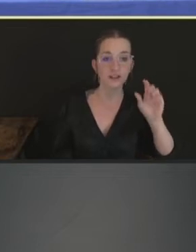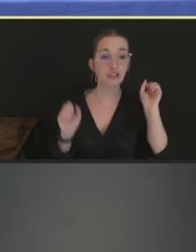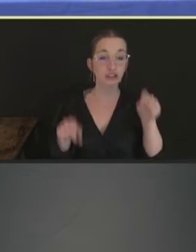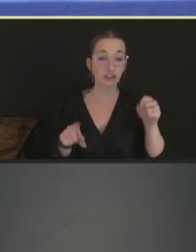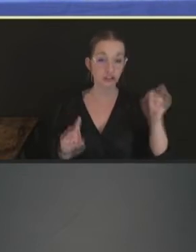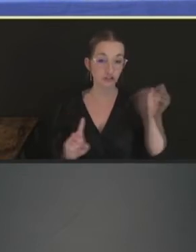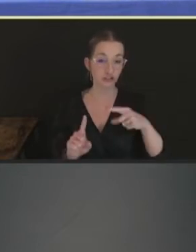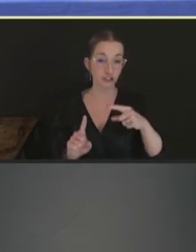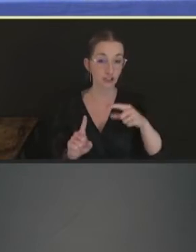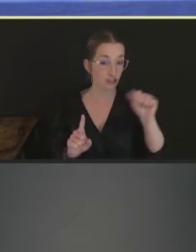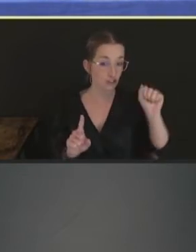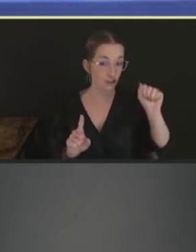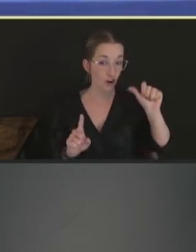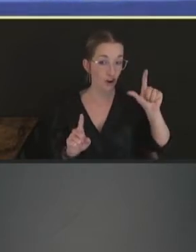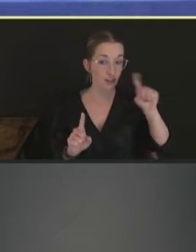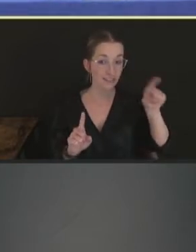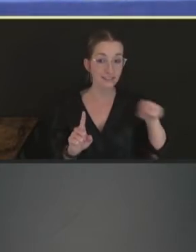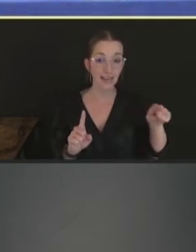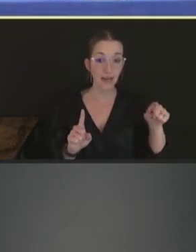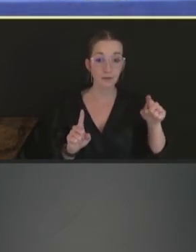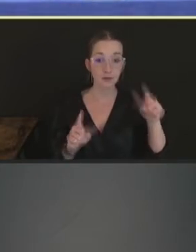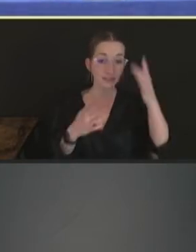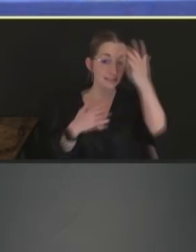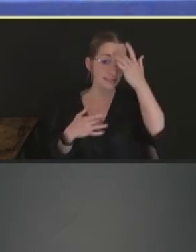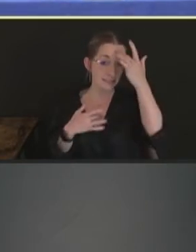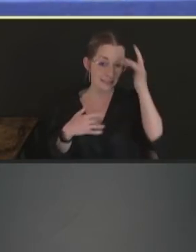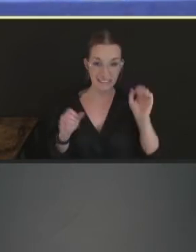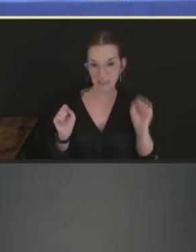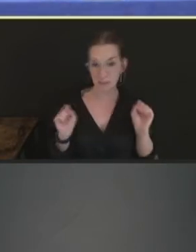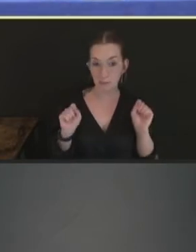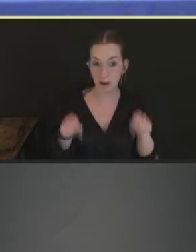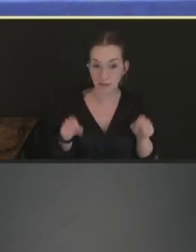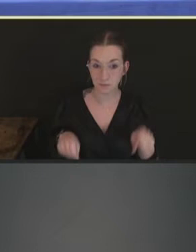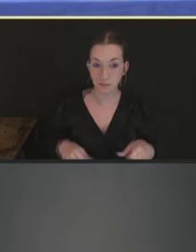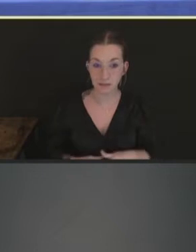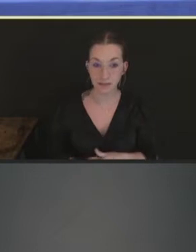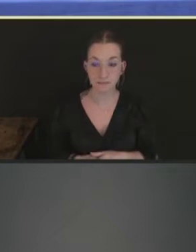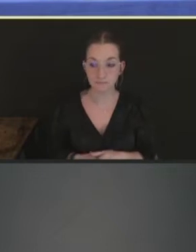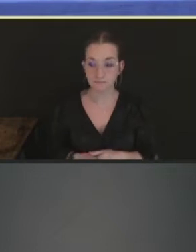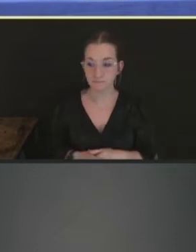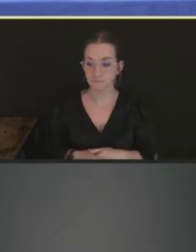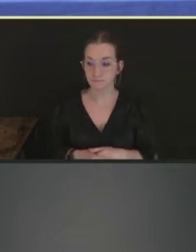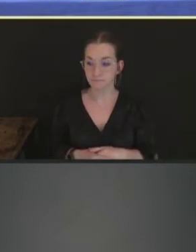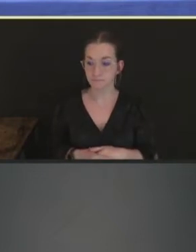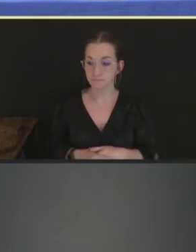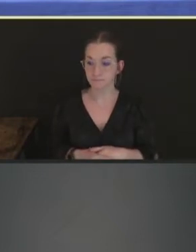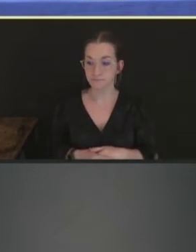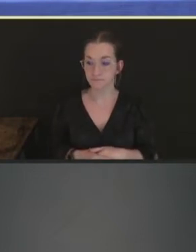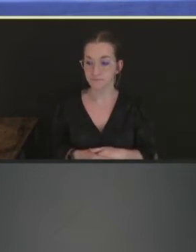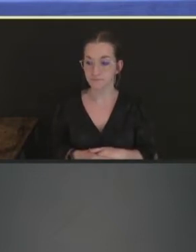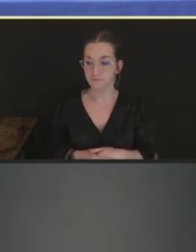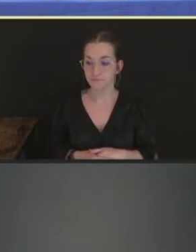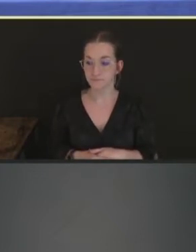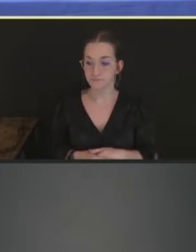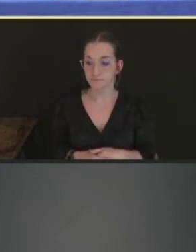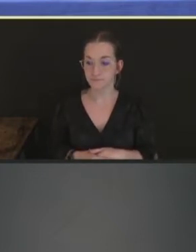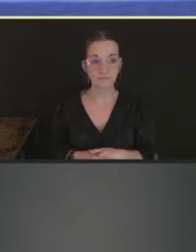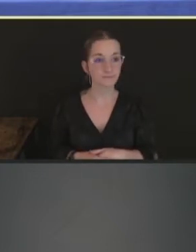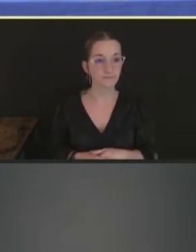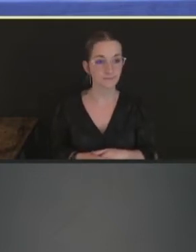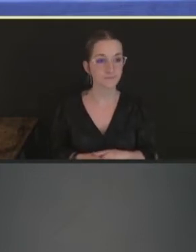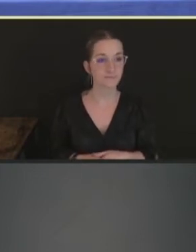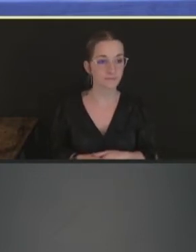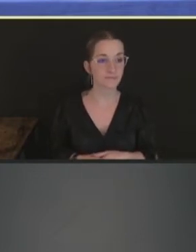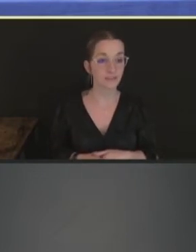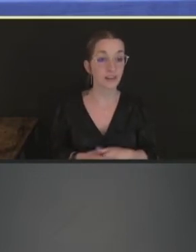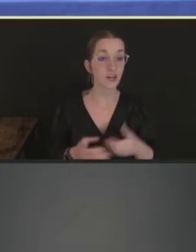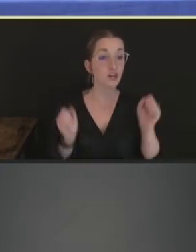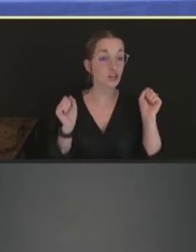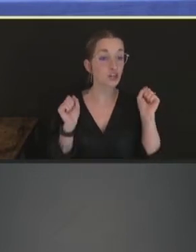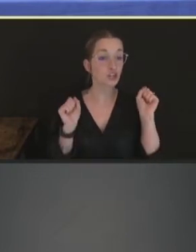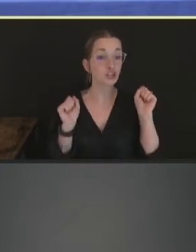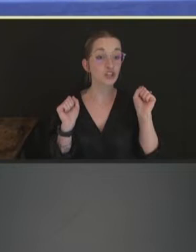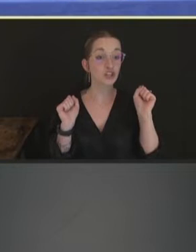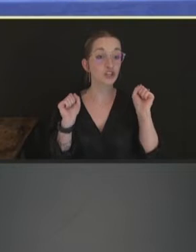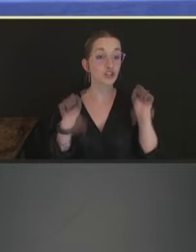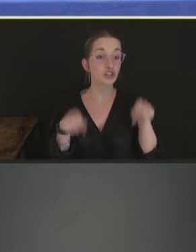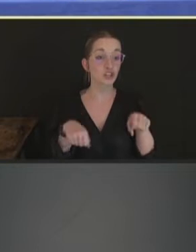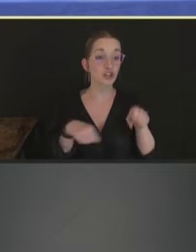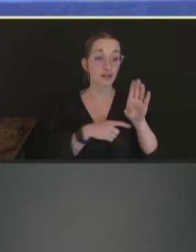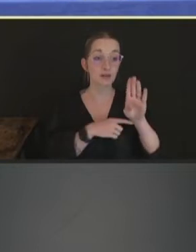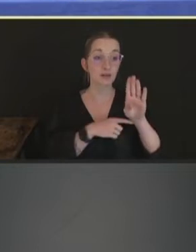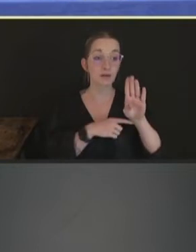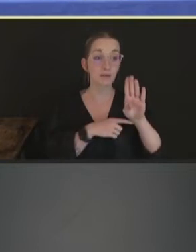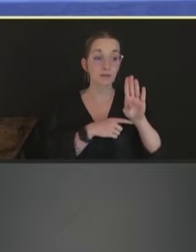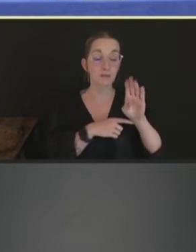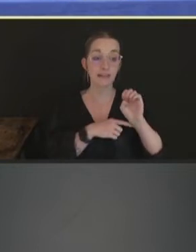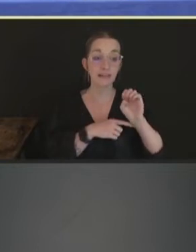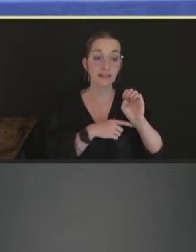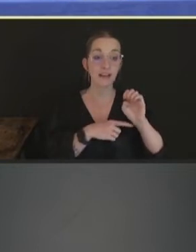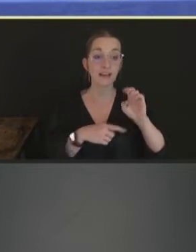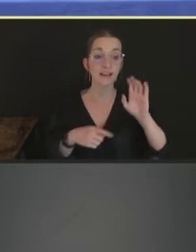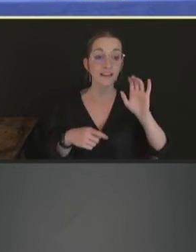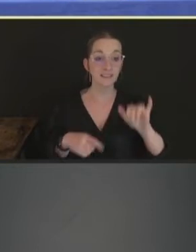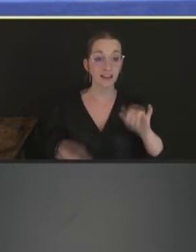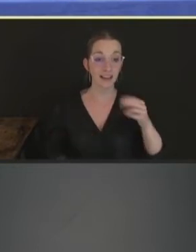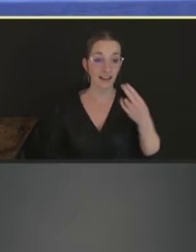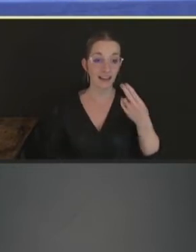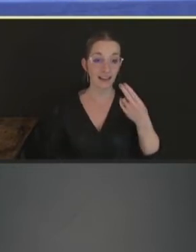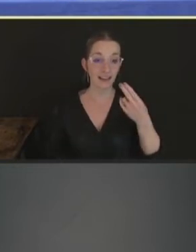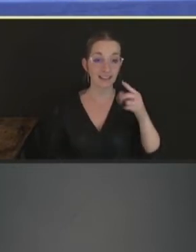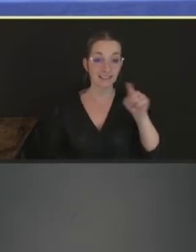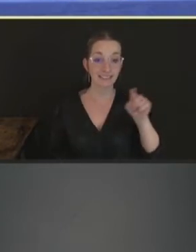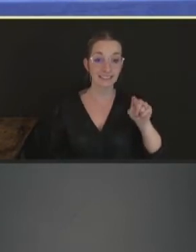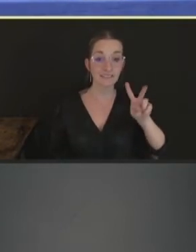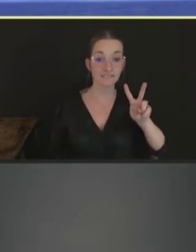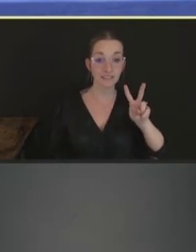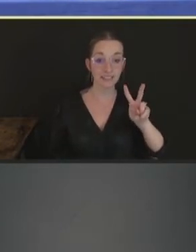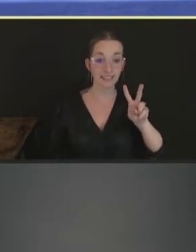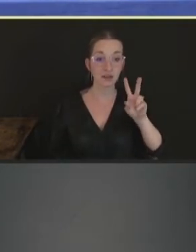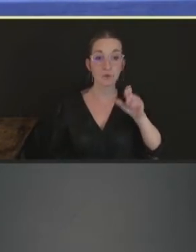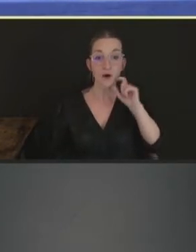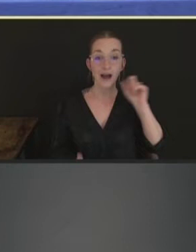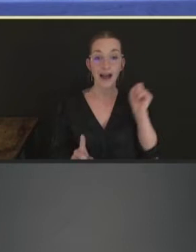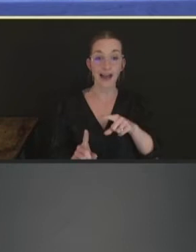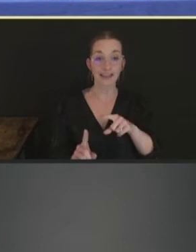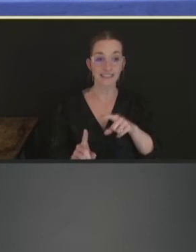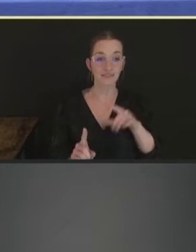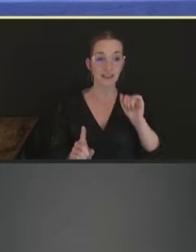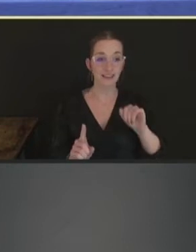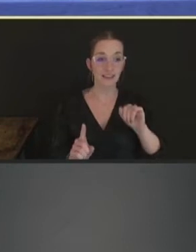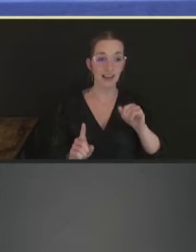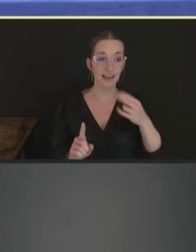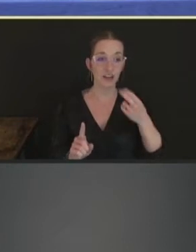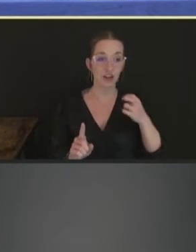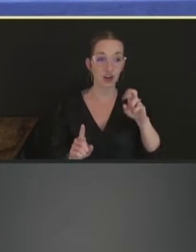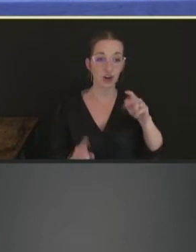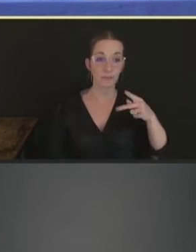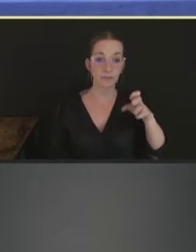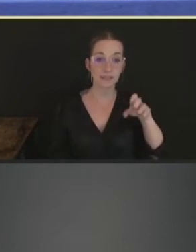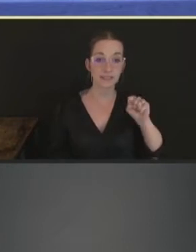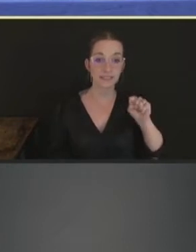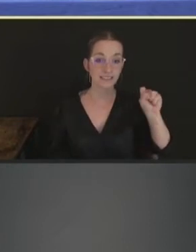It maybe that herpes zoster actually activates the dormant herpes simplex type 1 virus.